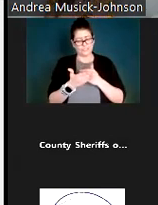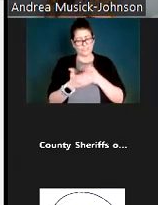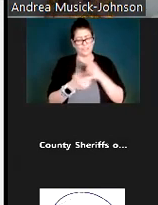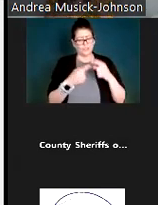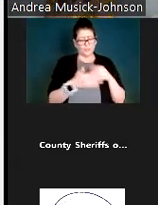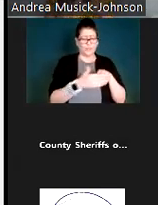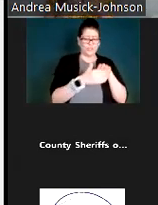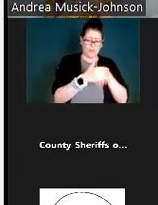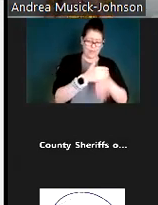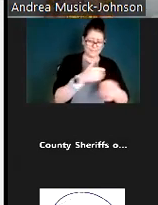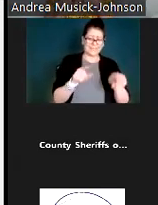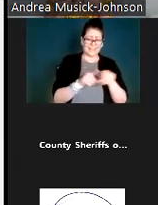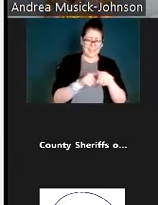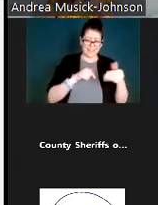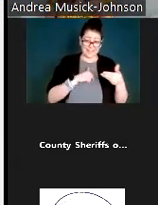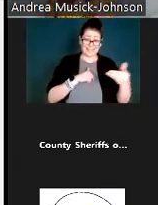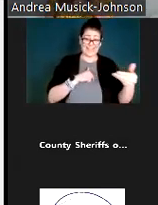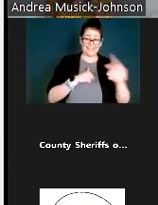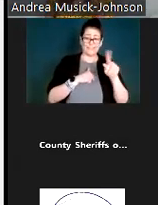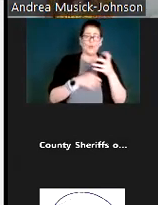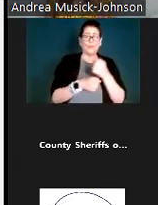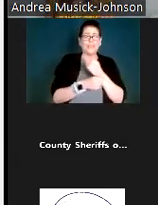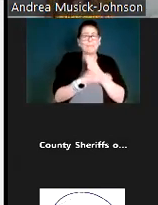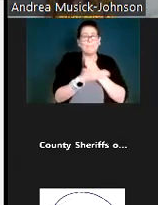as a guest, you're only gonna get partial information on certain things.